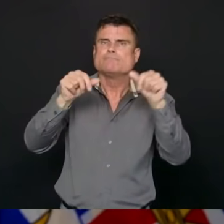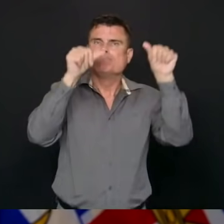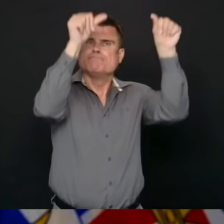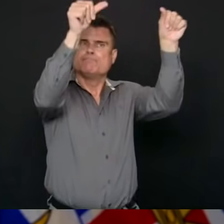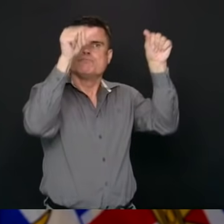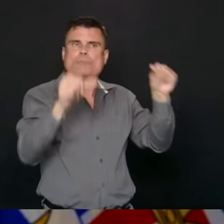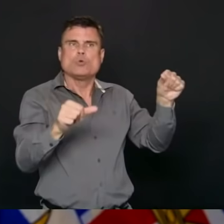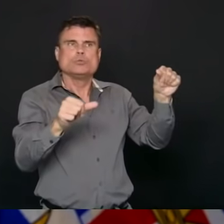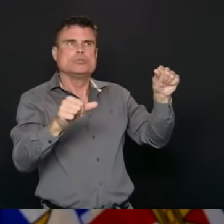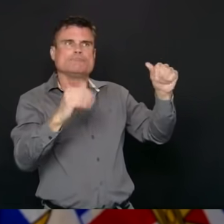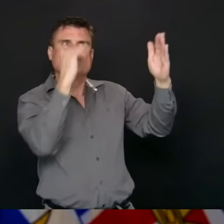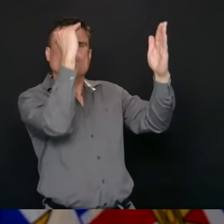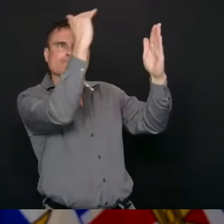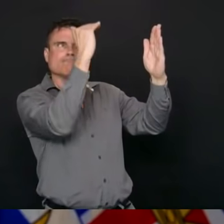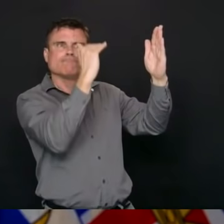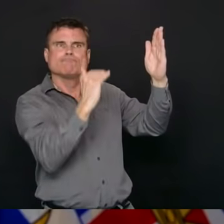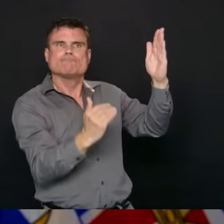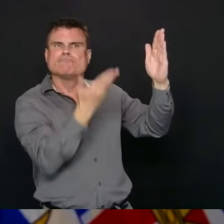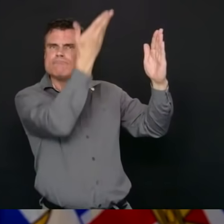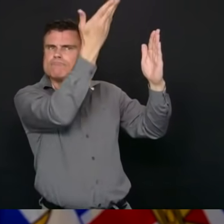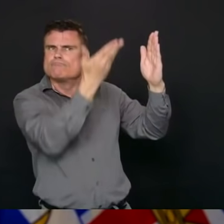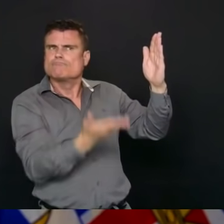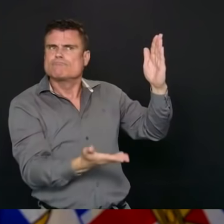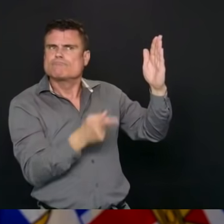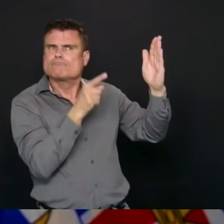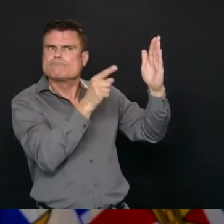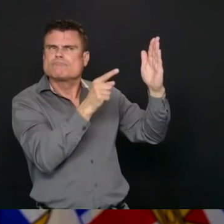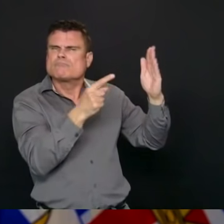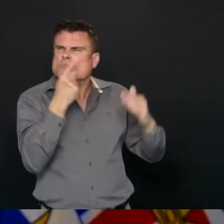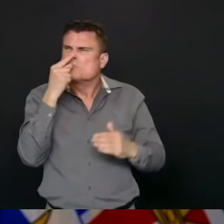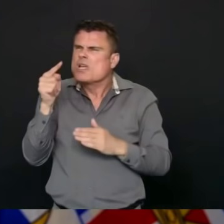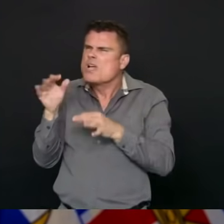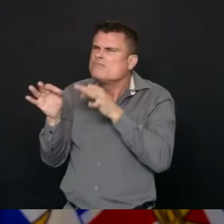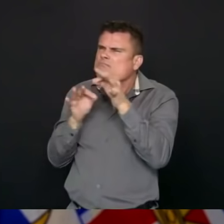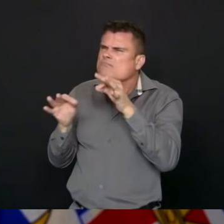explaining to patrons how they are meeting the guidelines. Can you explain what that will look like?